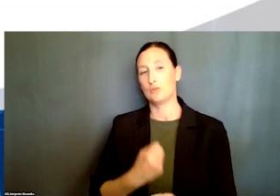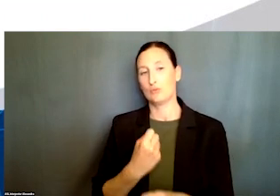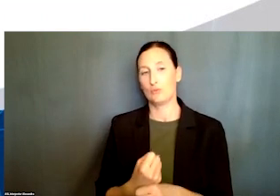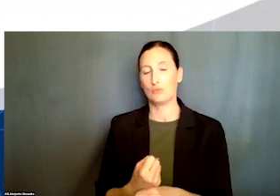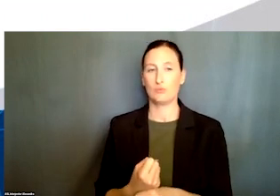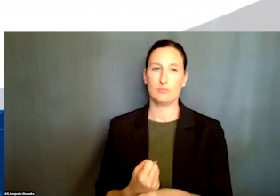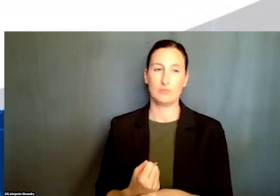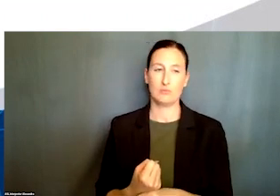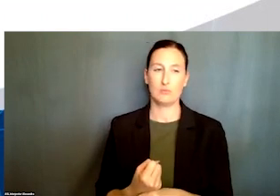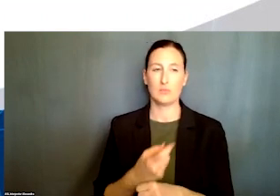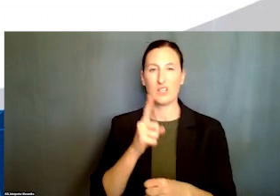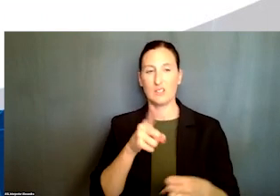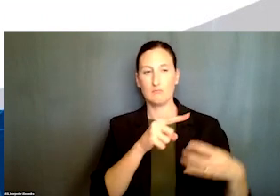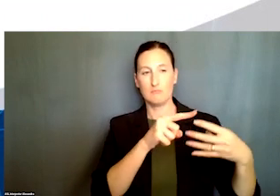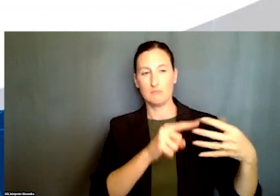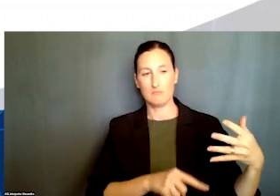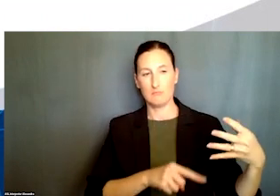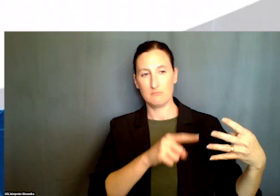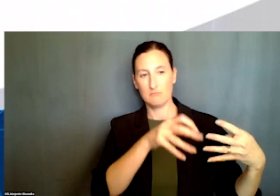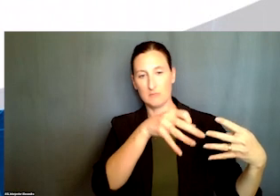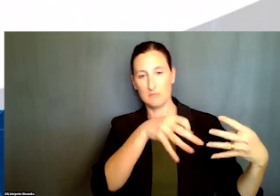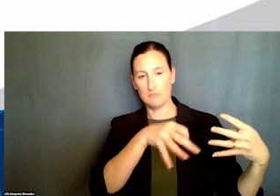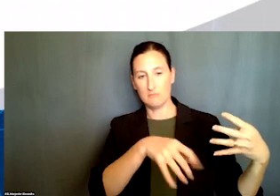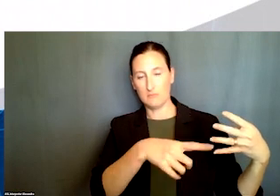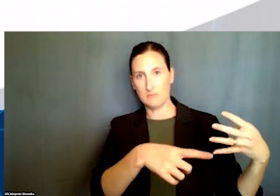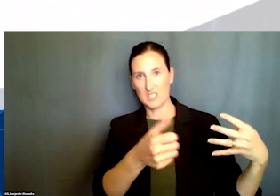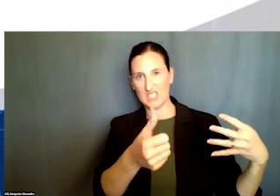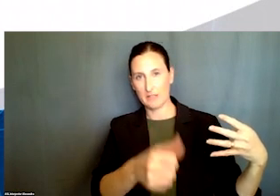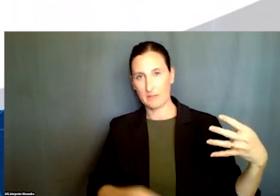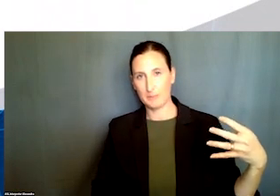You can read more about it in the solicitation.